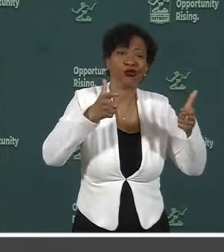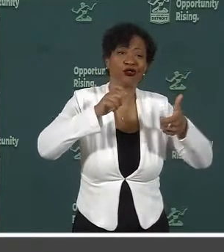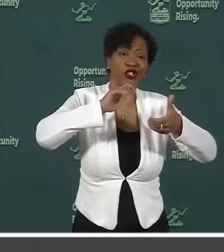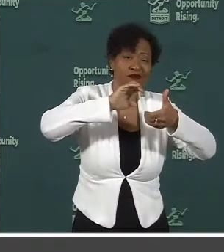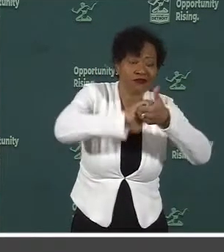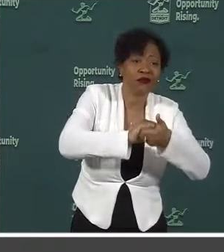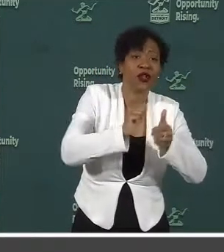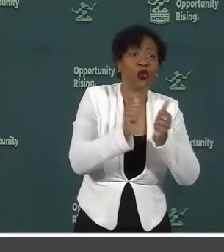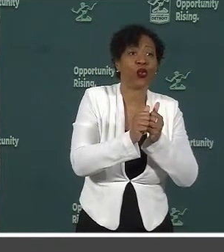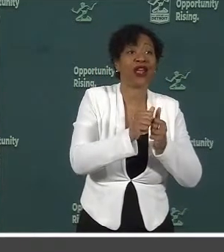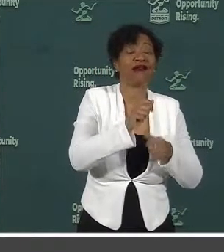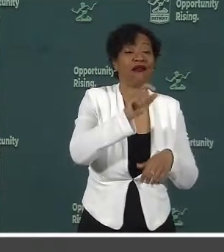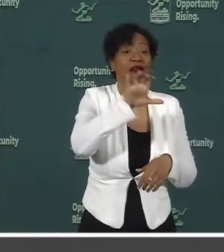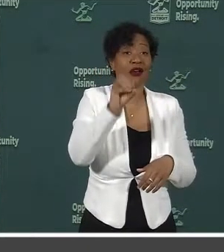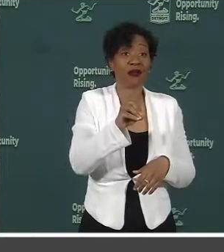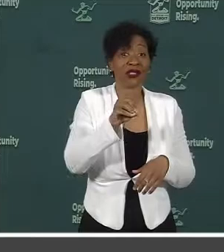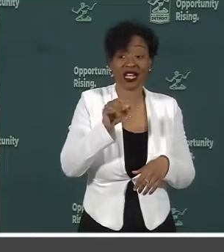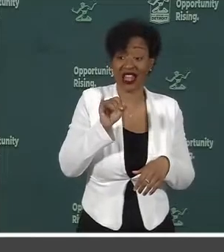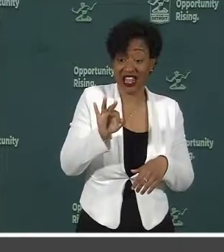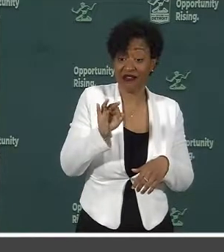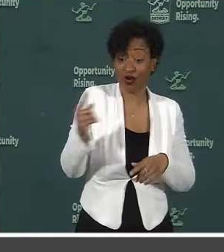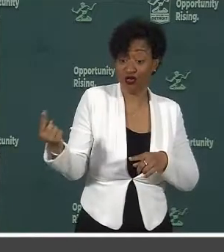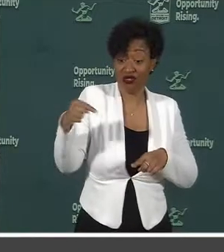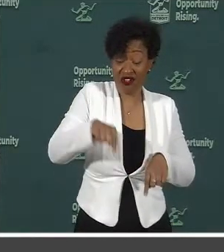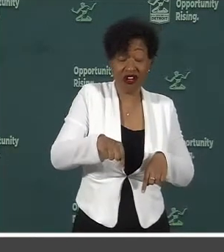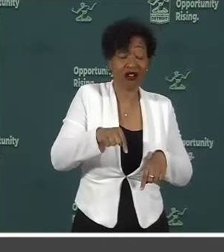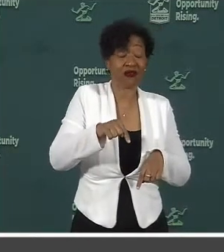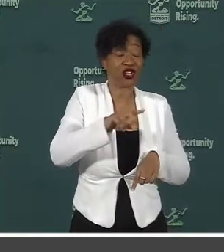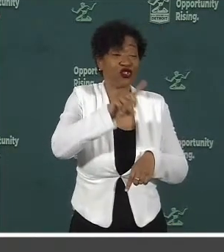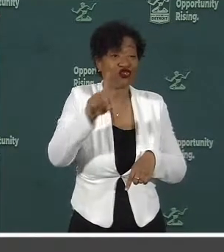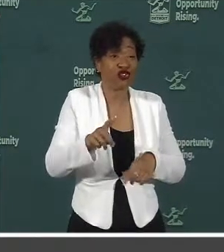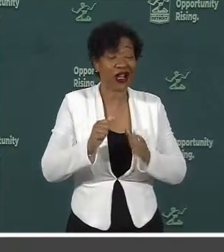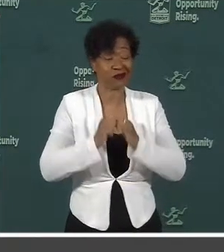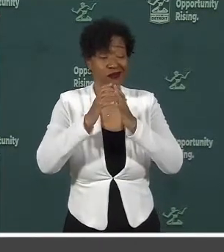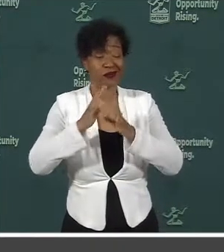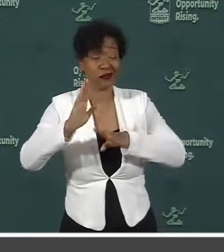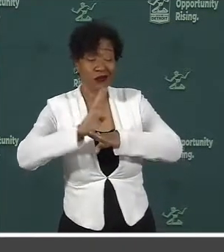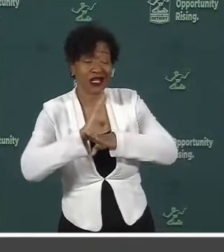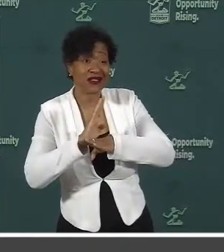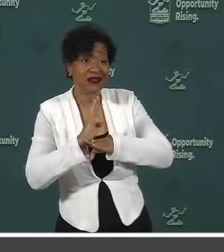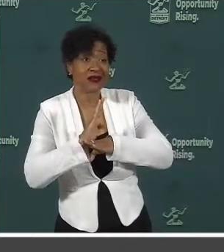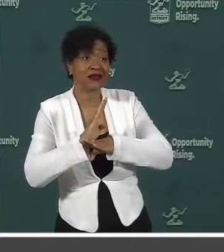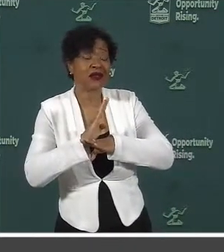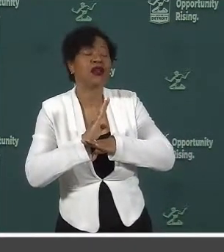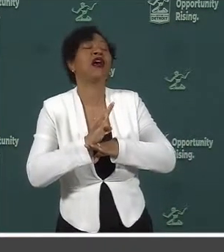WILL GIVE YOU THE FIRST INTERVIEW THEY'RE GIVEN DETROITERS PREFERENCE FIRST BUT